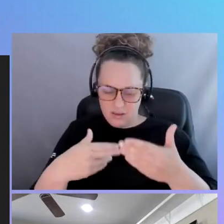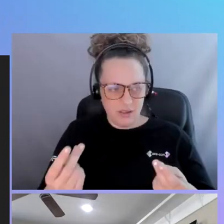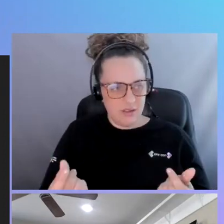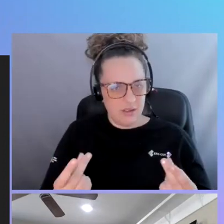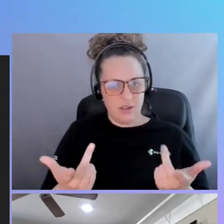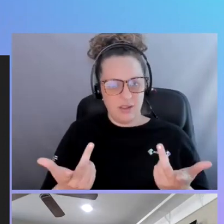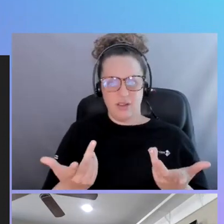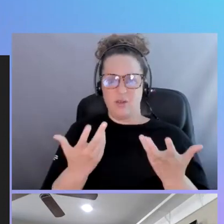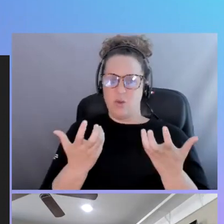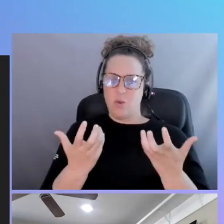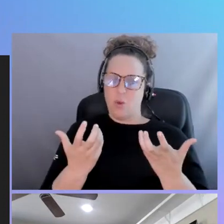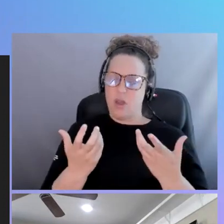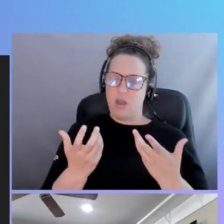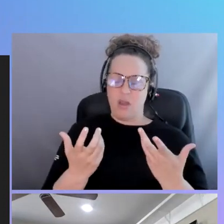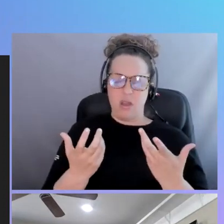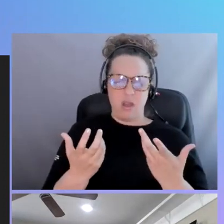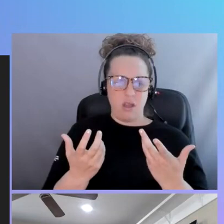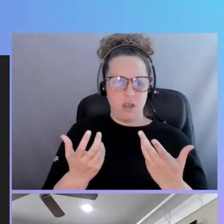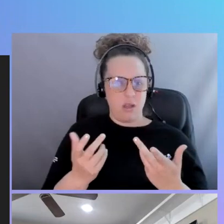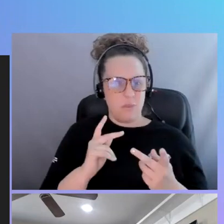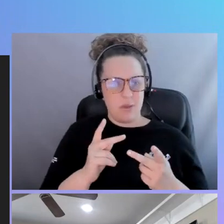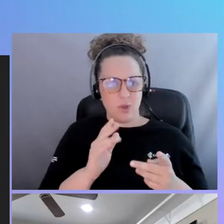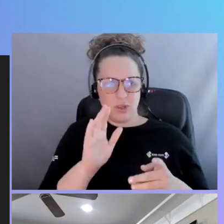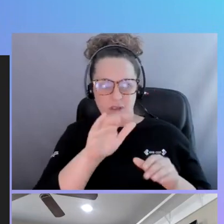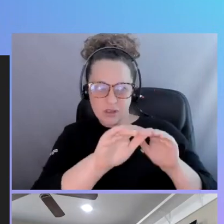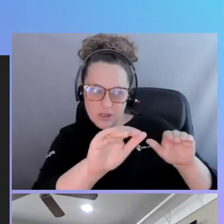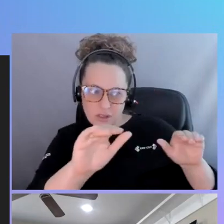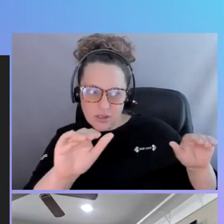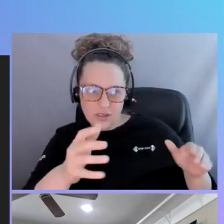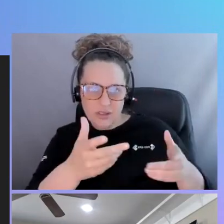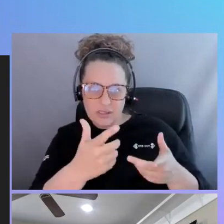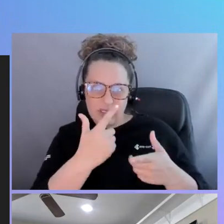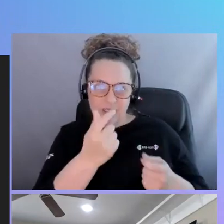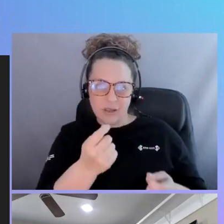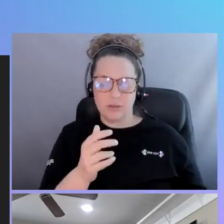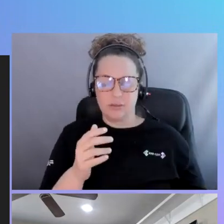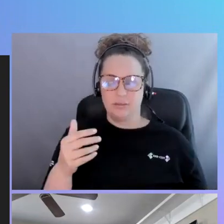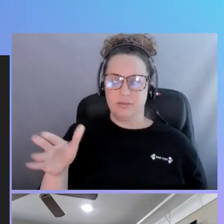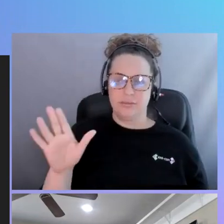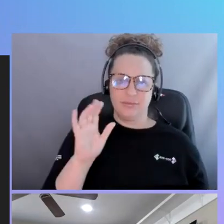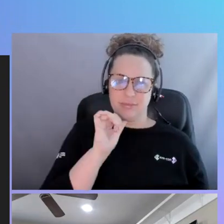can't get people engaged in interested in establishing one?